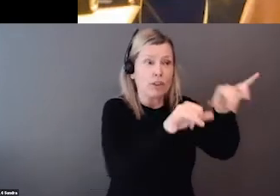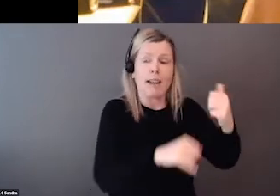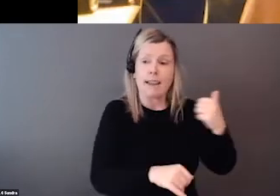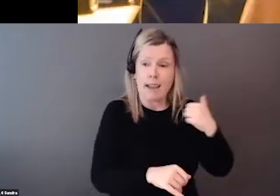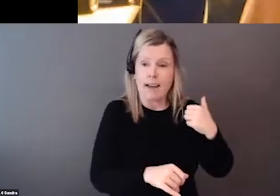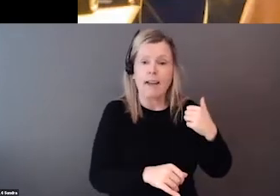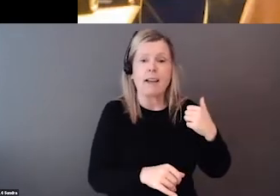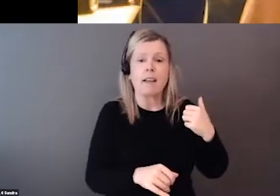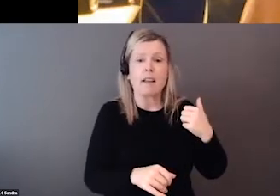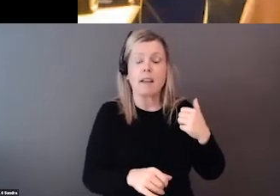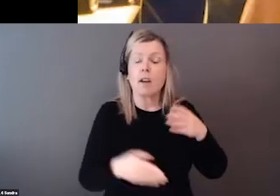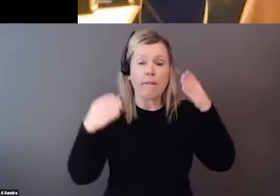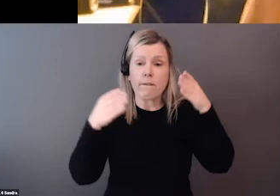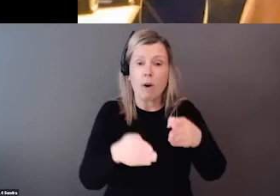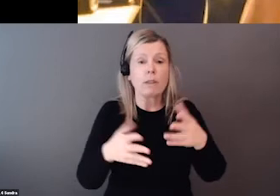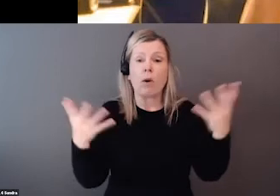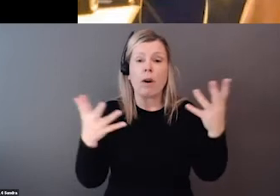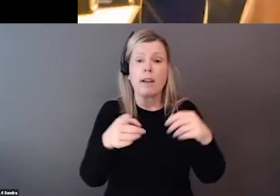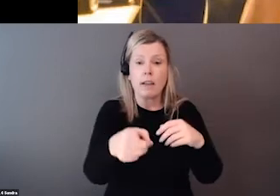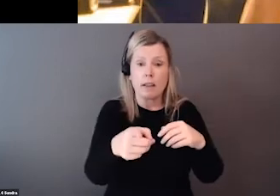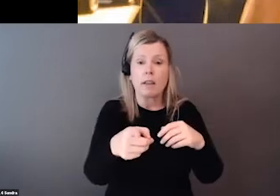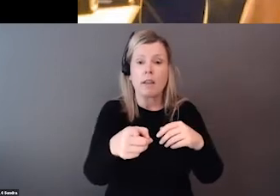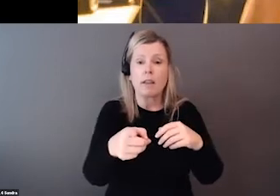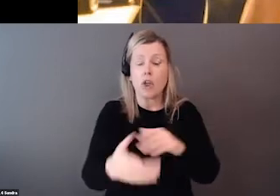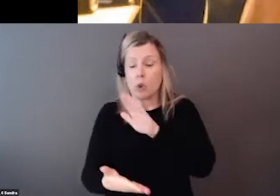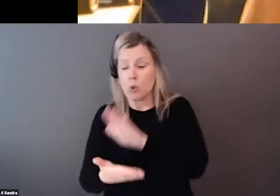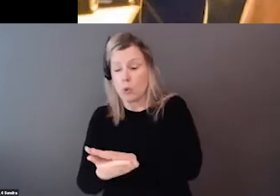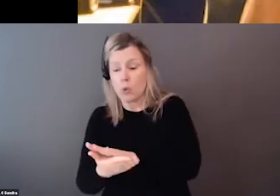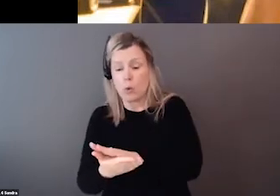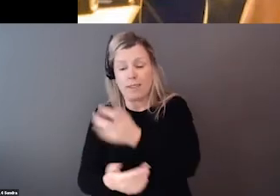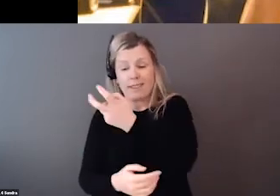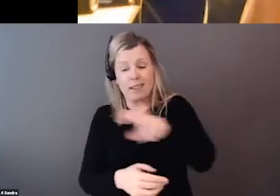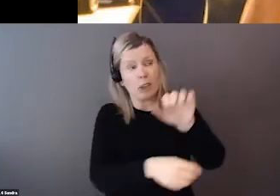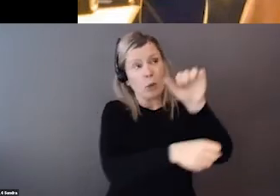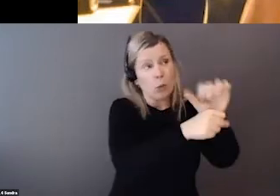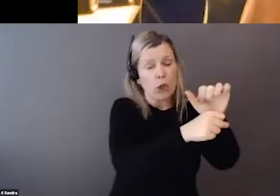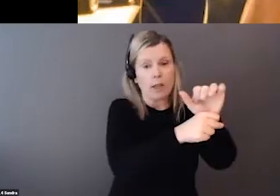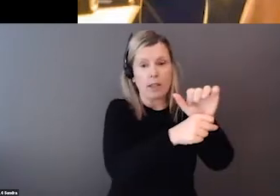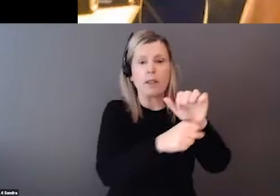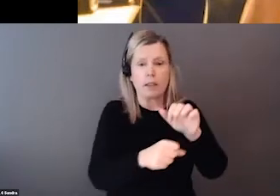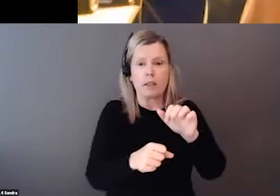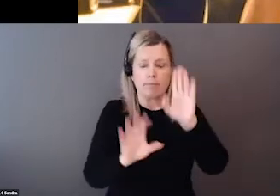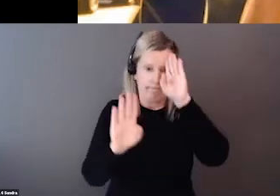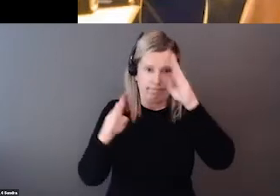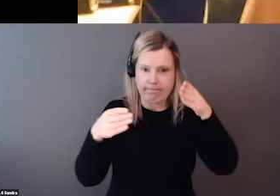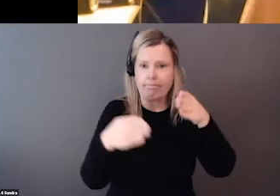on the job accommodation practices for the school-to-work transition of young people with disabilities within the context of the future of work.